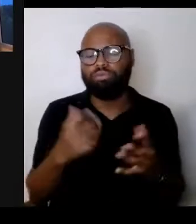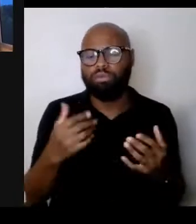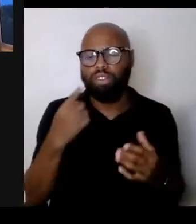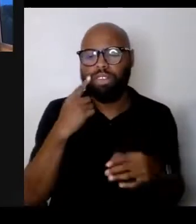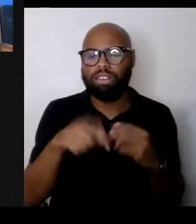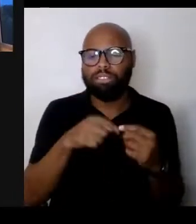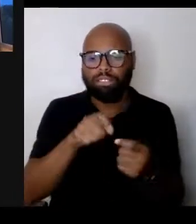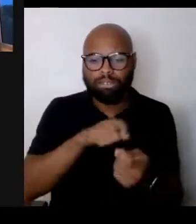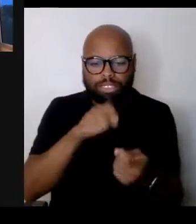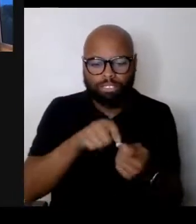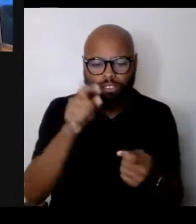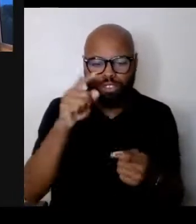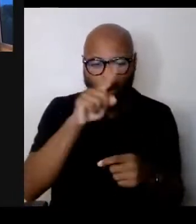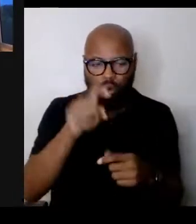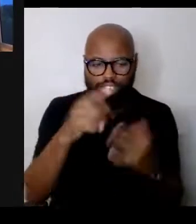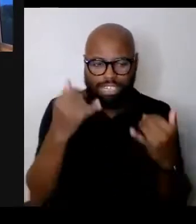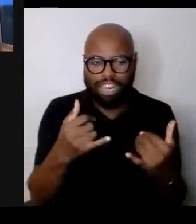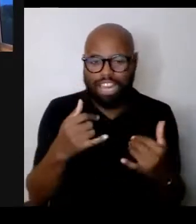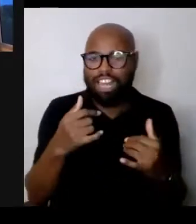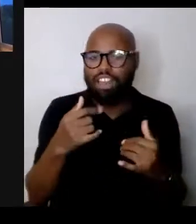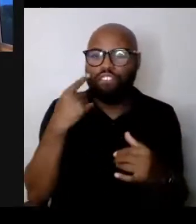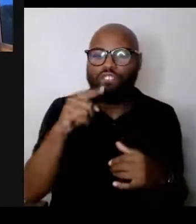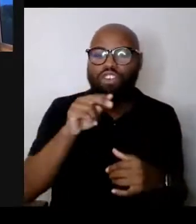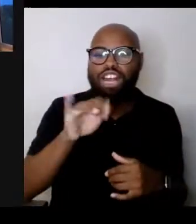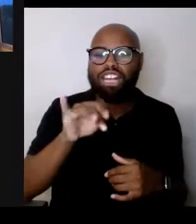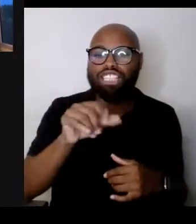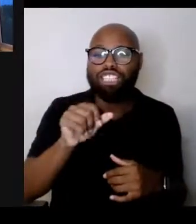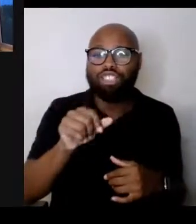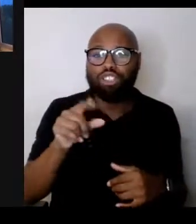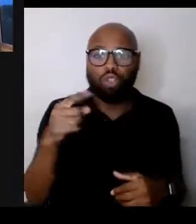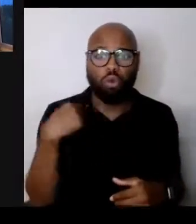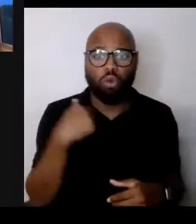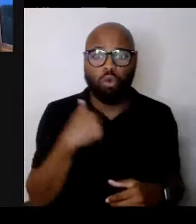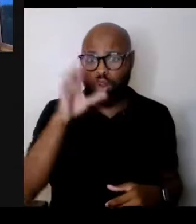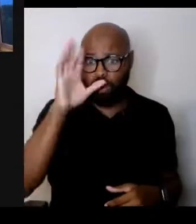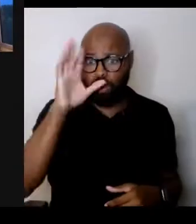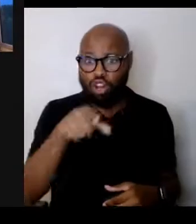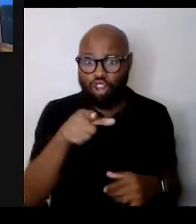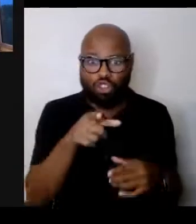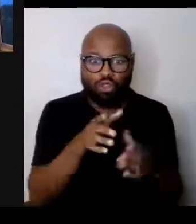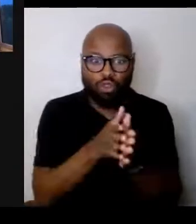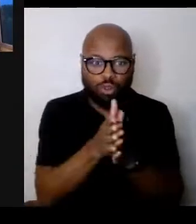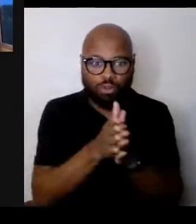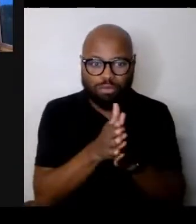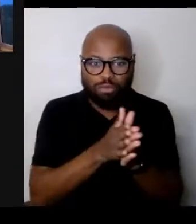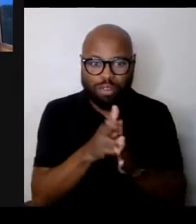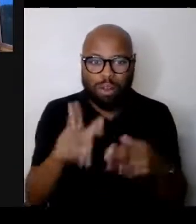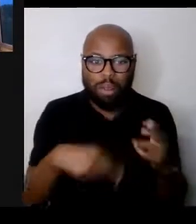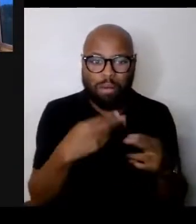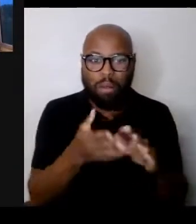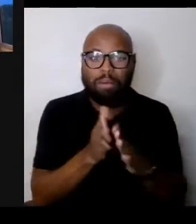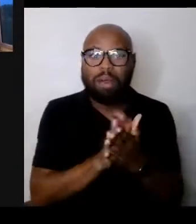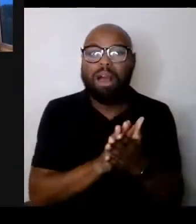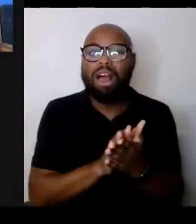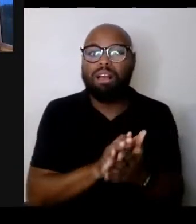We know Naischa that you are passionate about becoming a clinical psychologist one day,